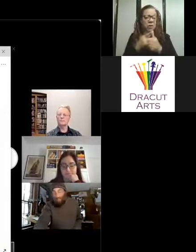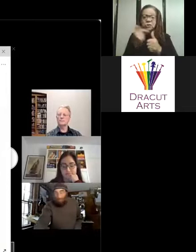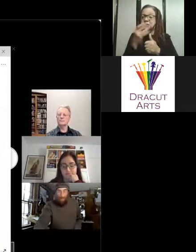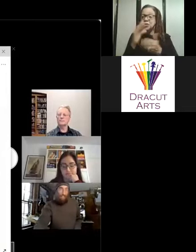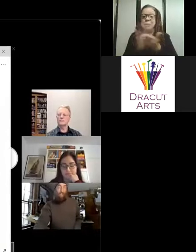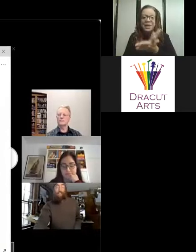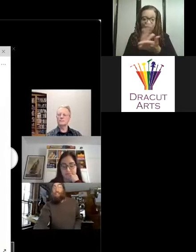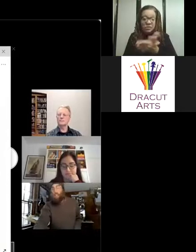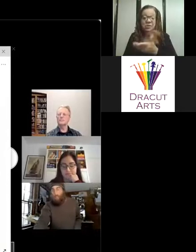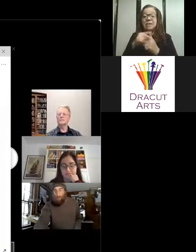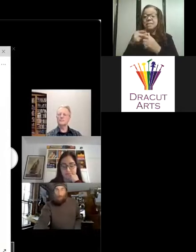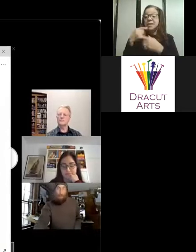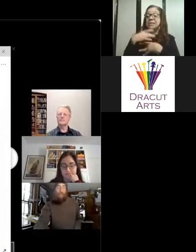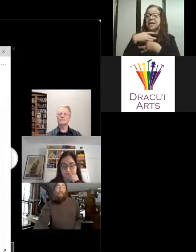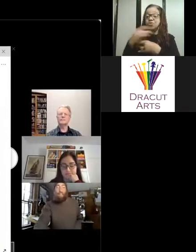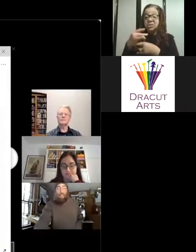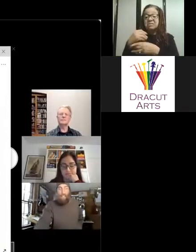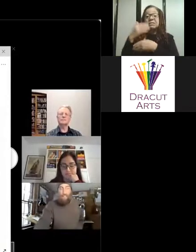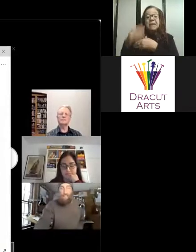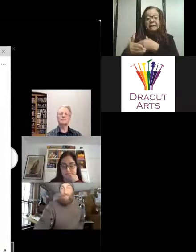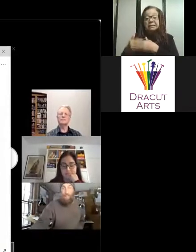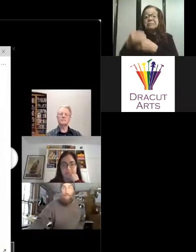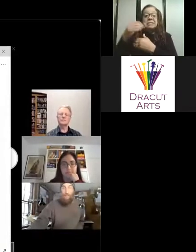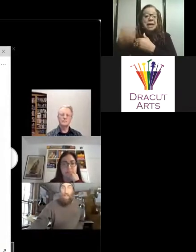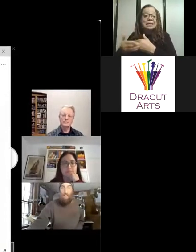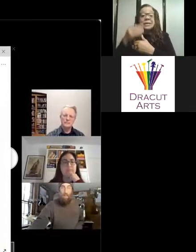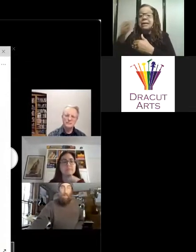interested enough to draw the next few, and well, it's been 10 years I've